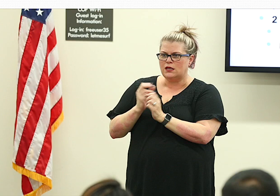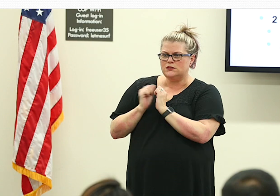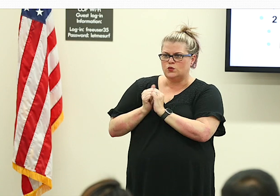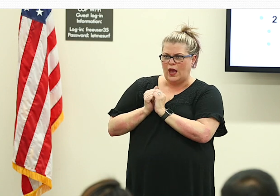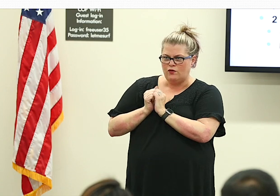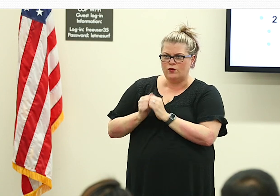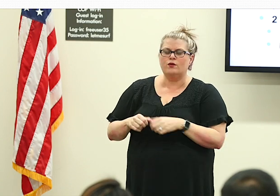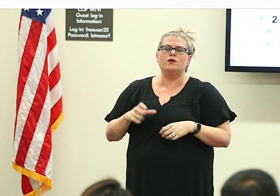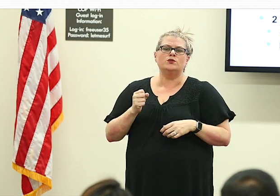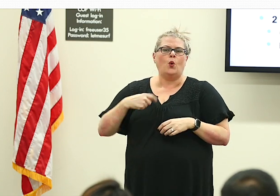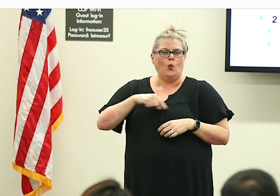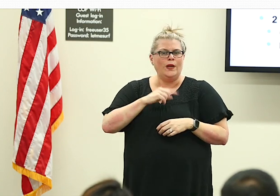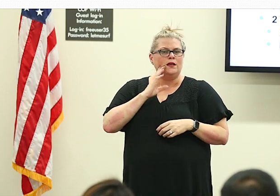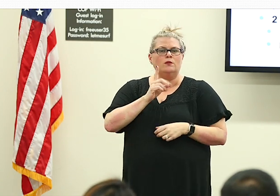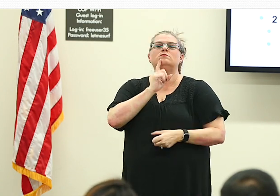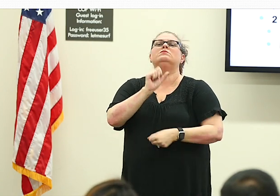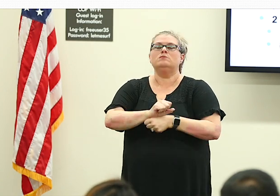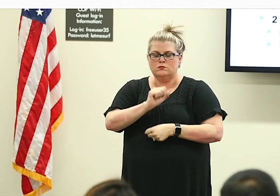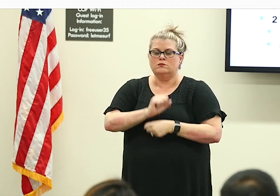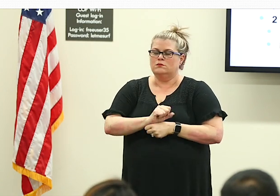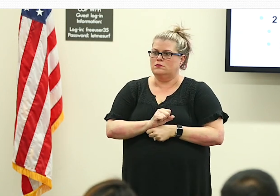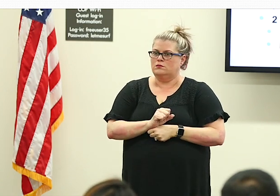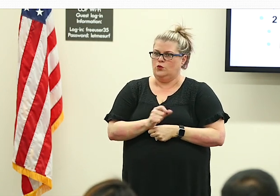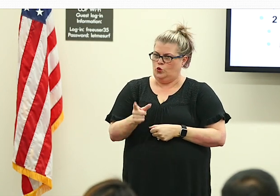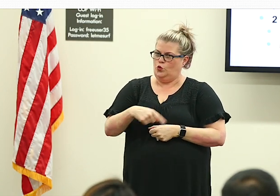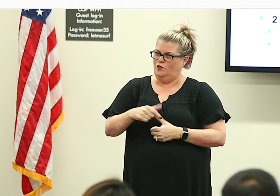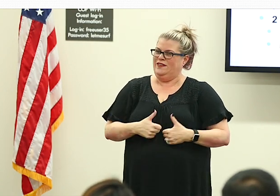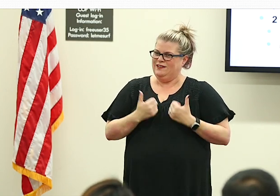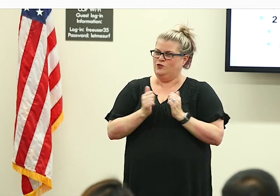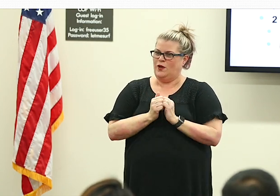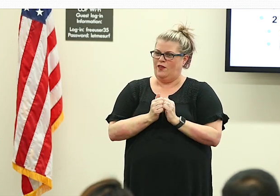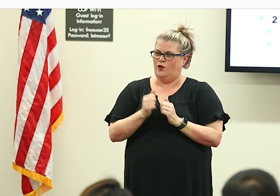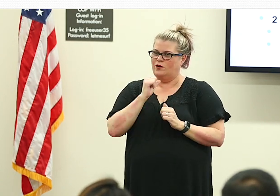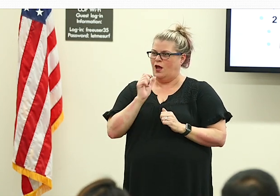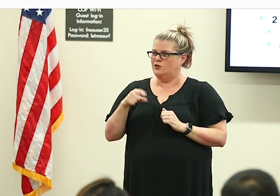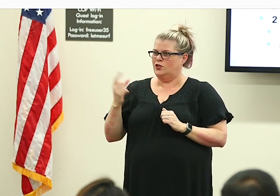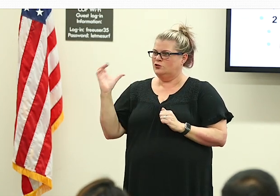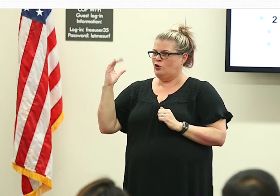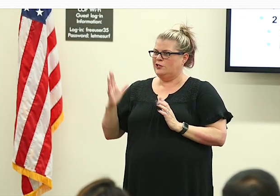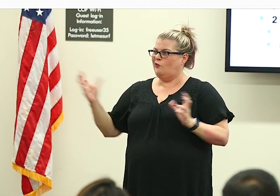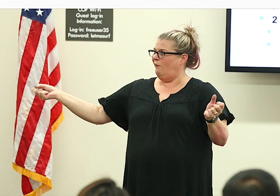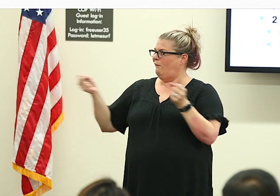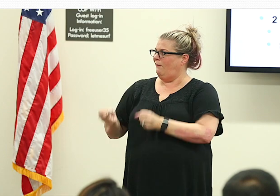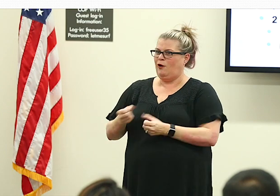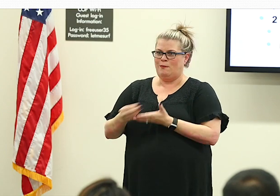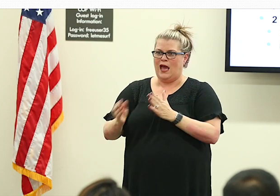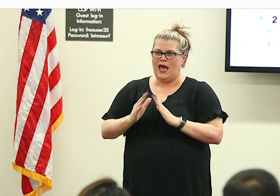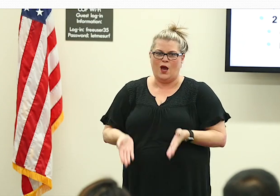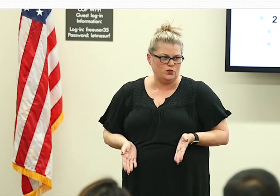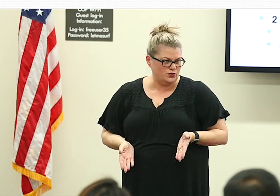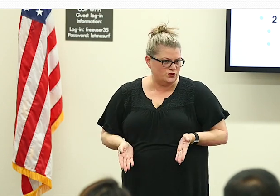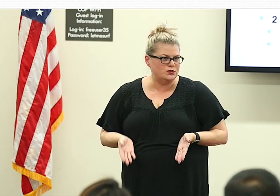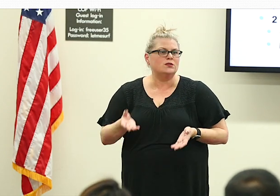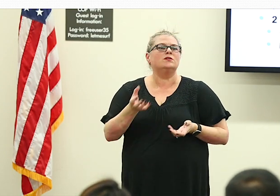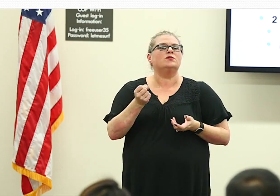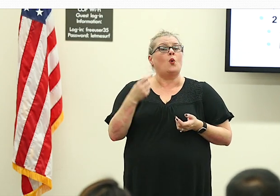that you are actually a household that has lived together. There are some exceptions to that. We will look at exceptions